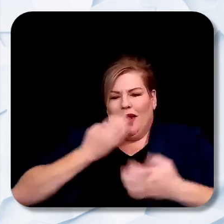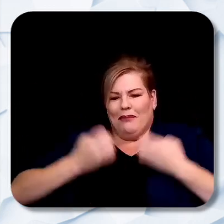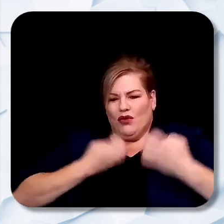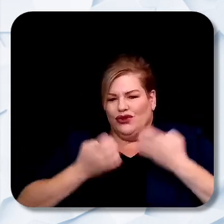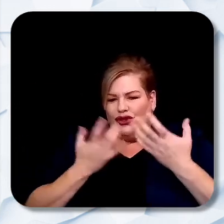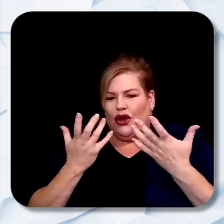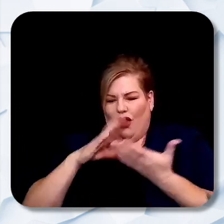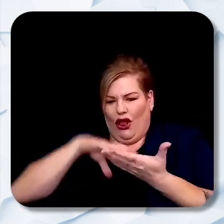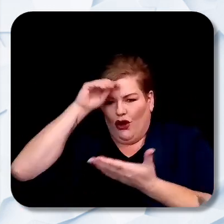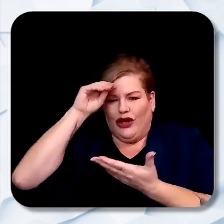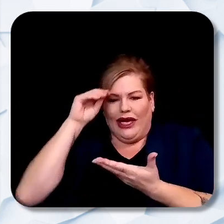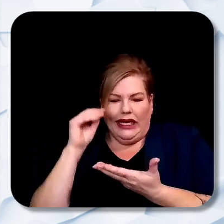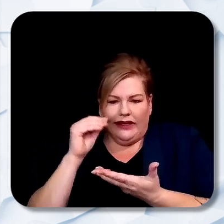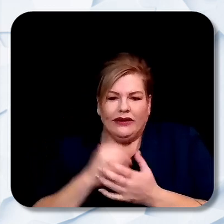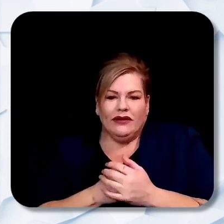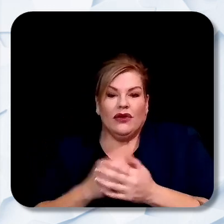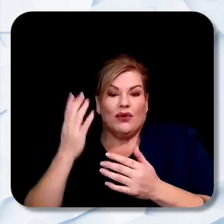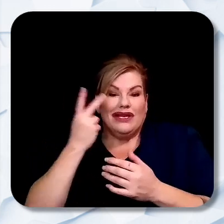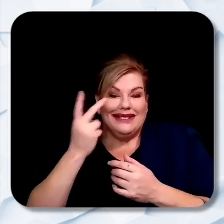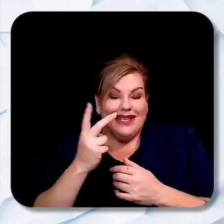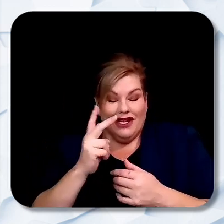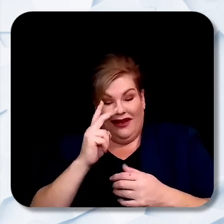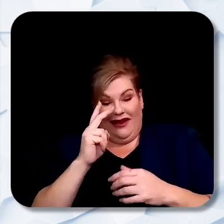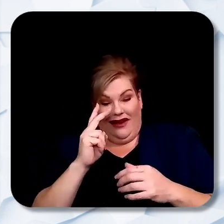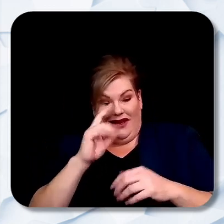far as decision making and goal settings, which is a part of self-management. There's a a beautiful